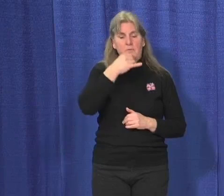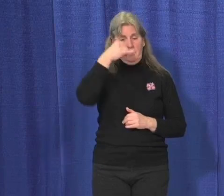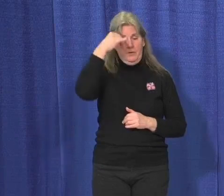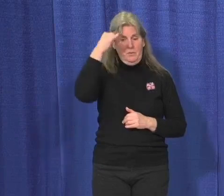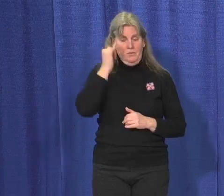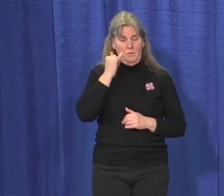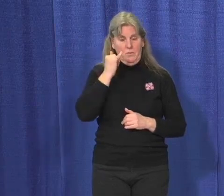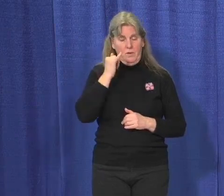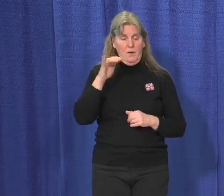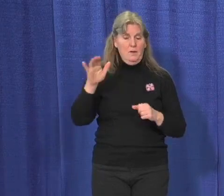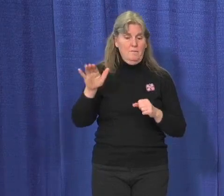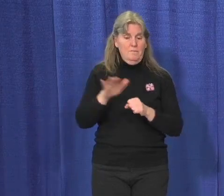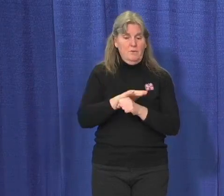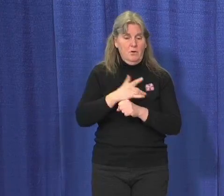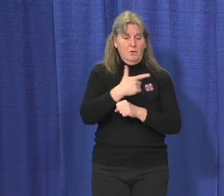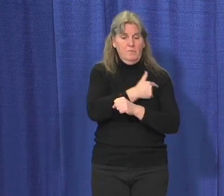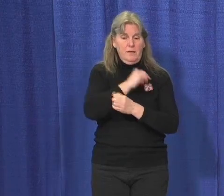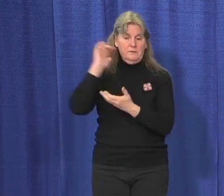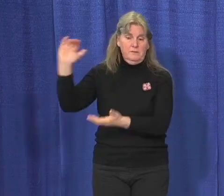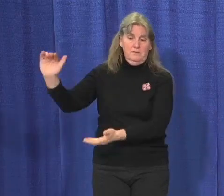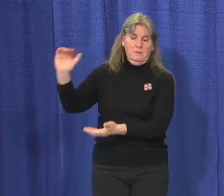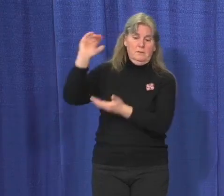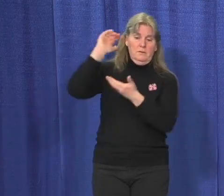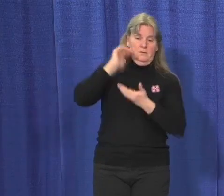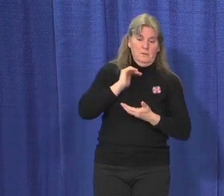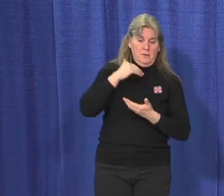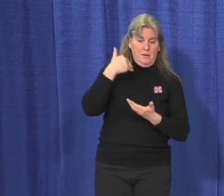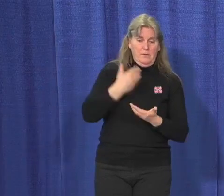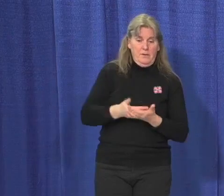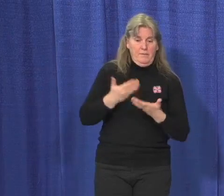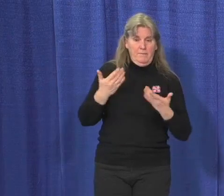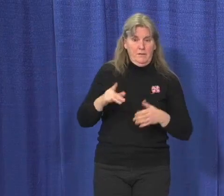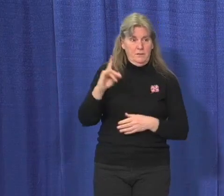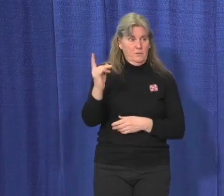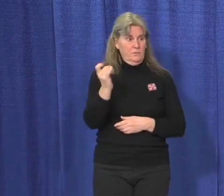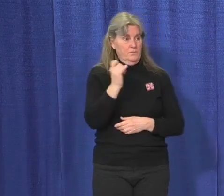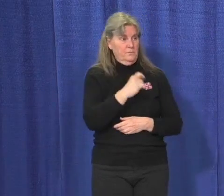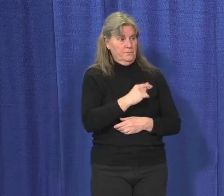territory has received its full allotment of vaccine doses from